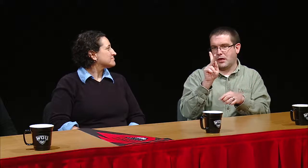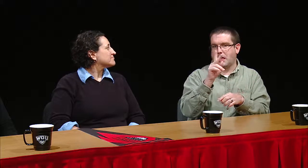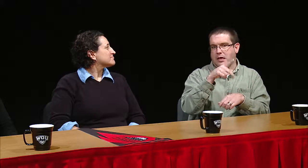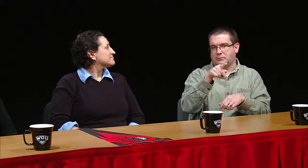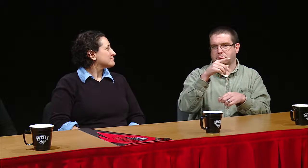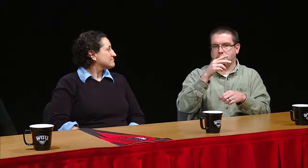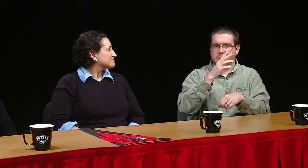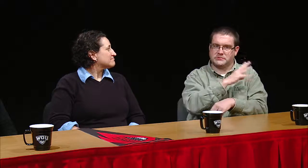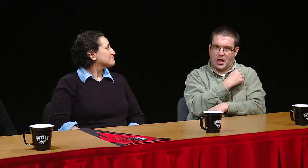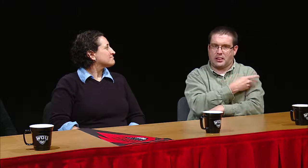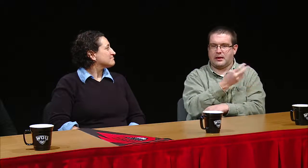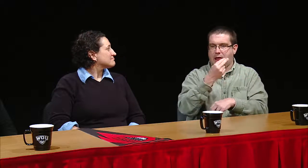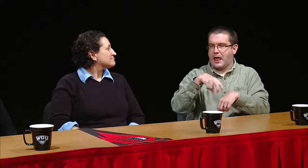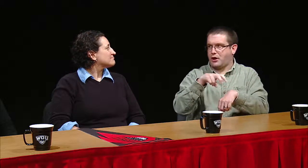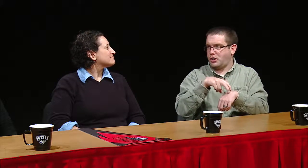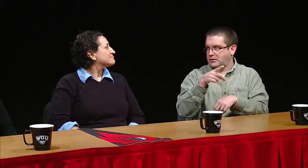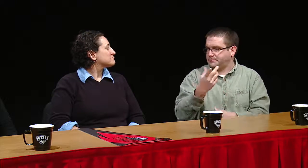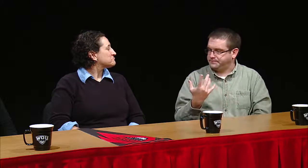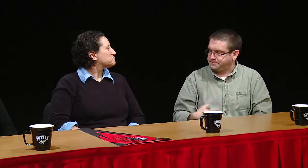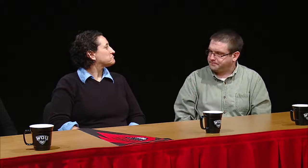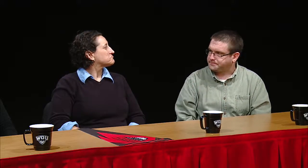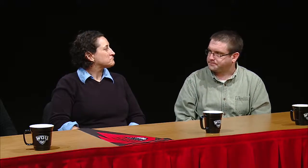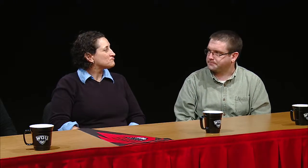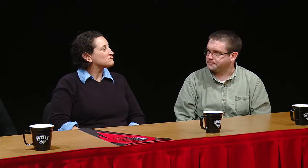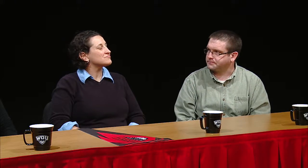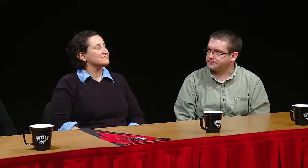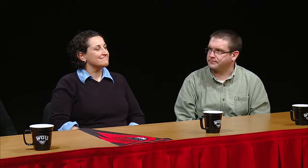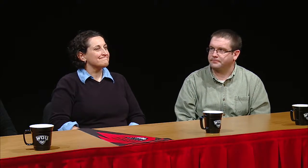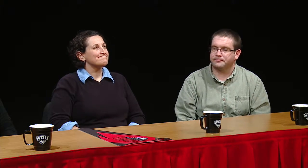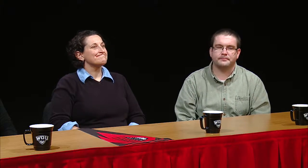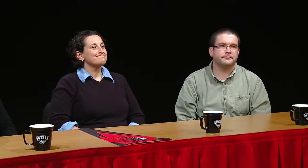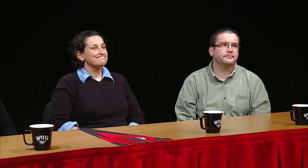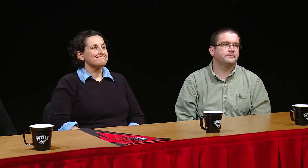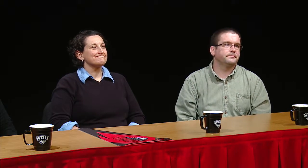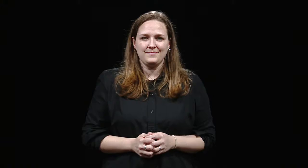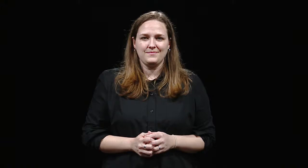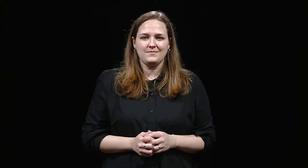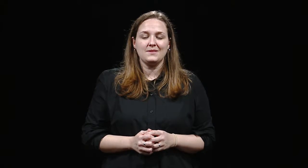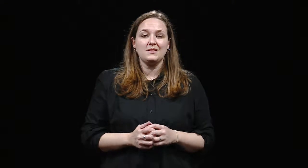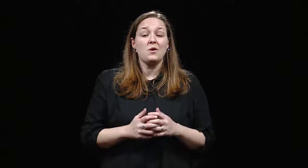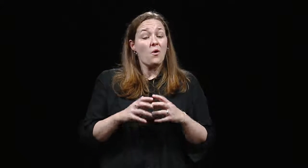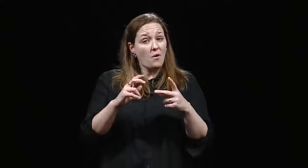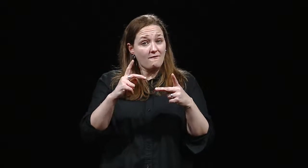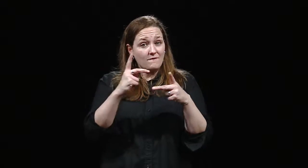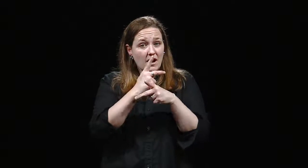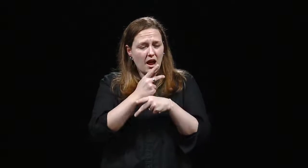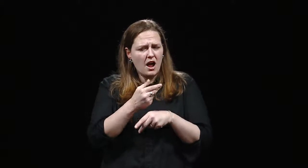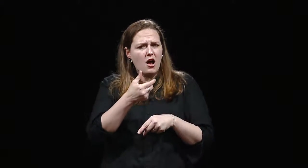and adding captions when I first started working with the organization that I'm with, but we have since decided to outsource that work.